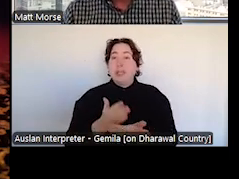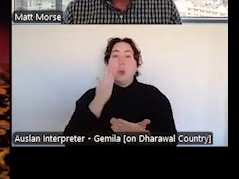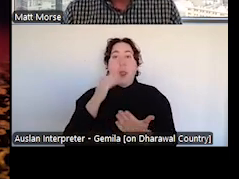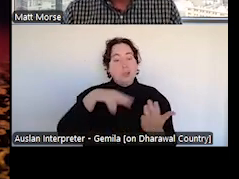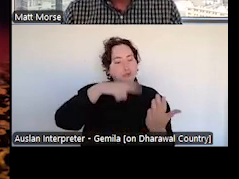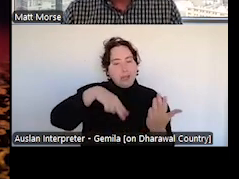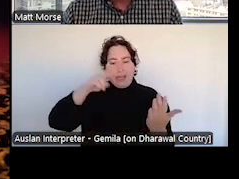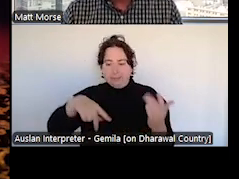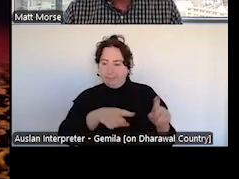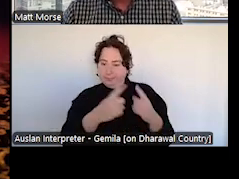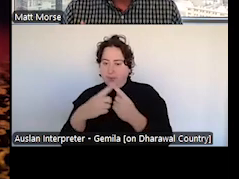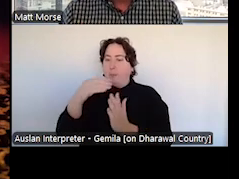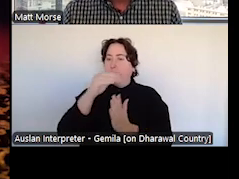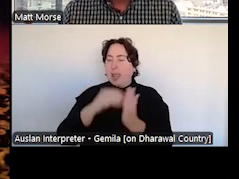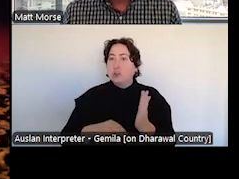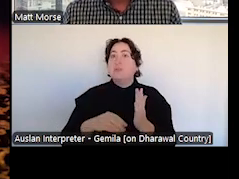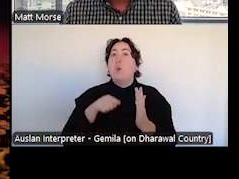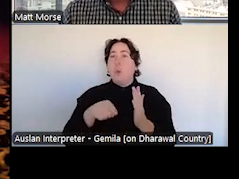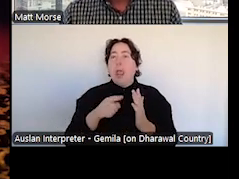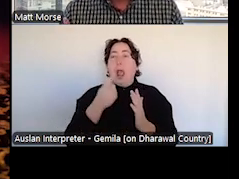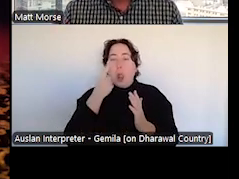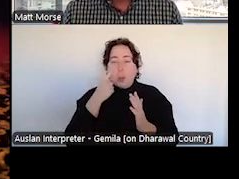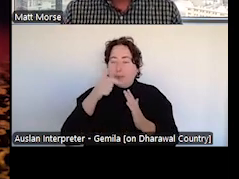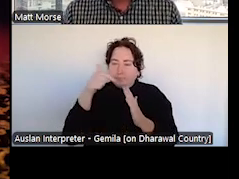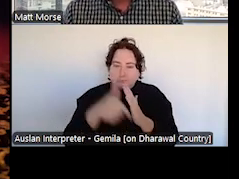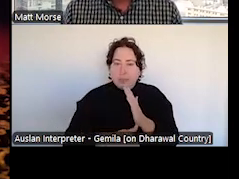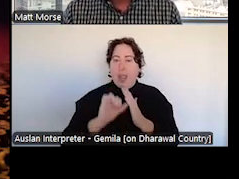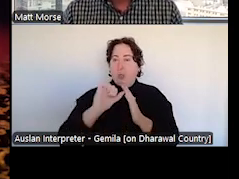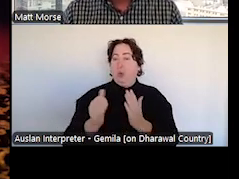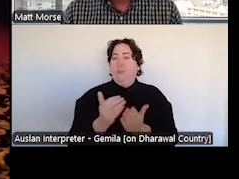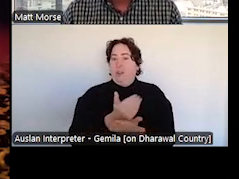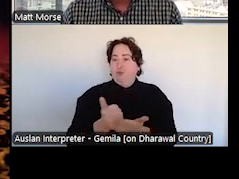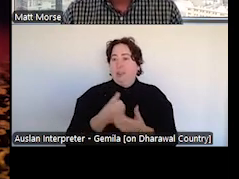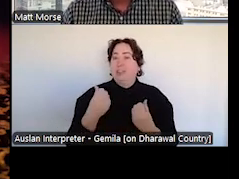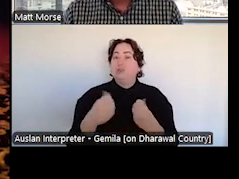you will resource that and what will be the benefit to you and your organisation for